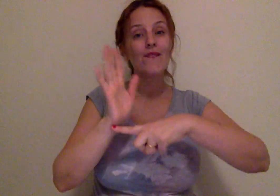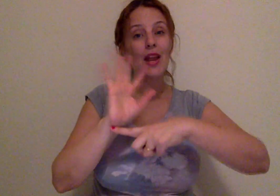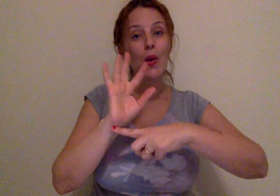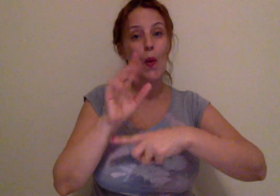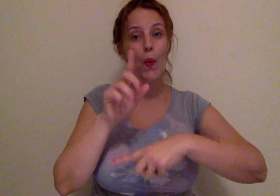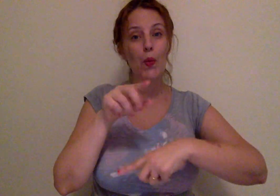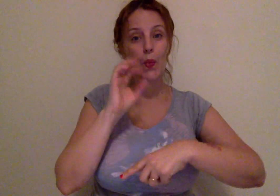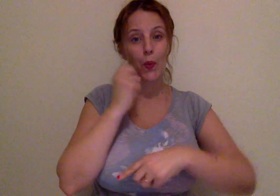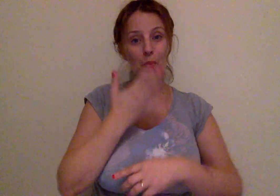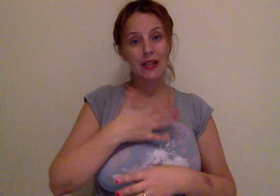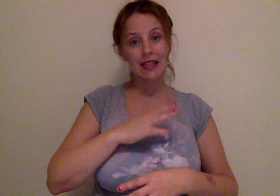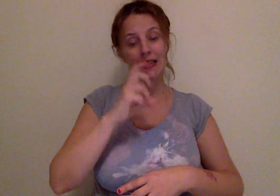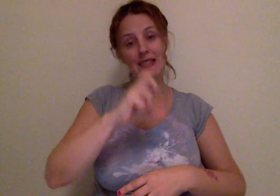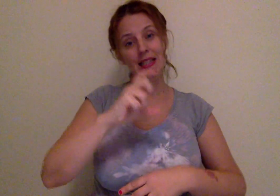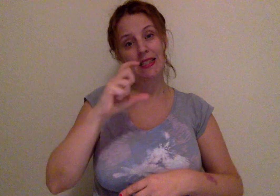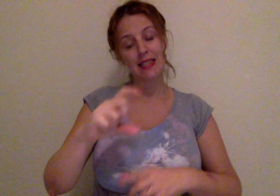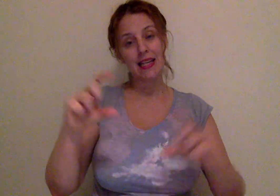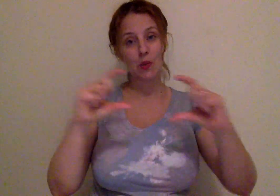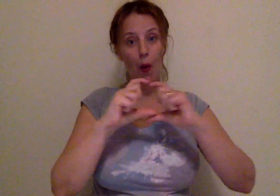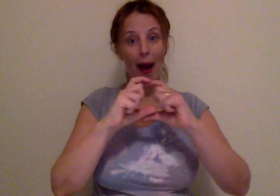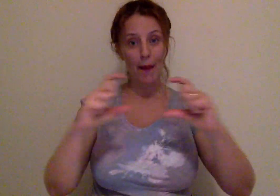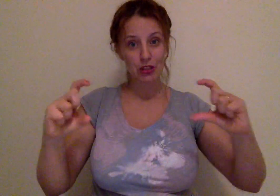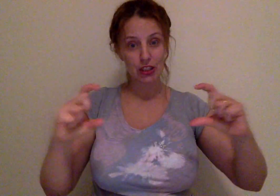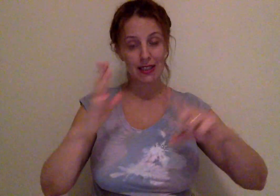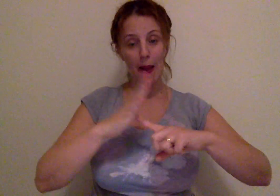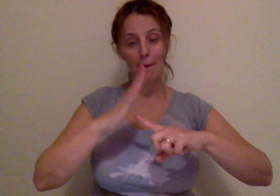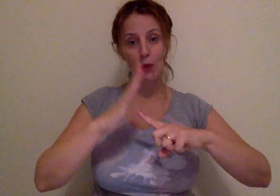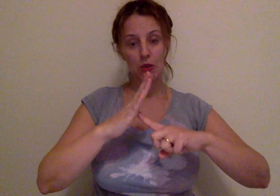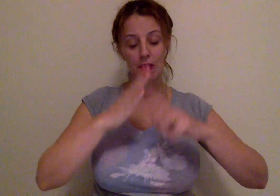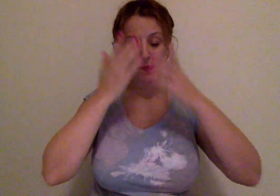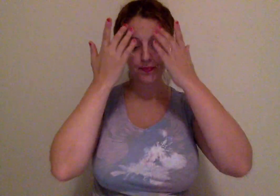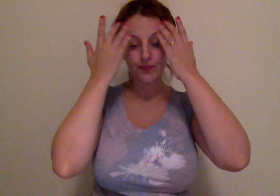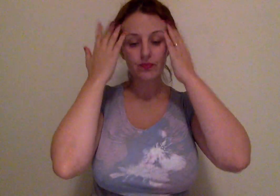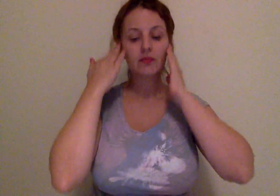For this video you will need CCs or captions, important.